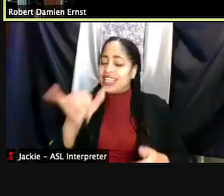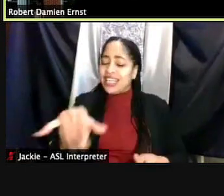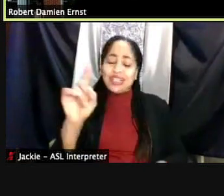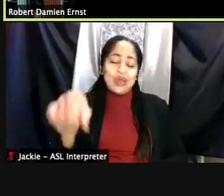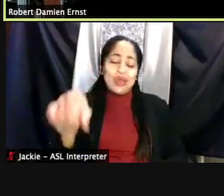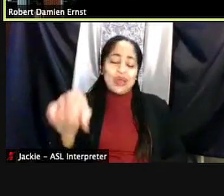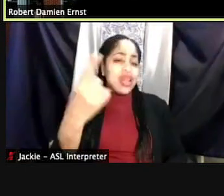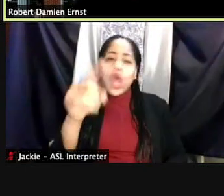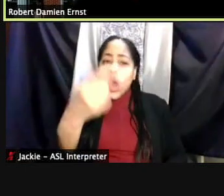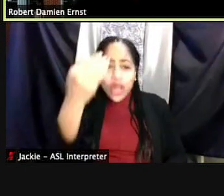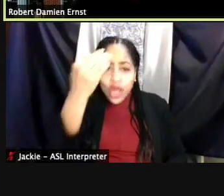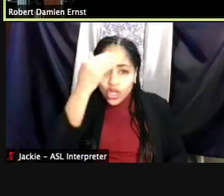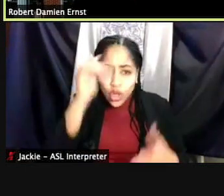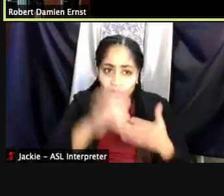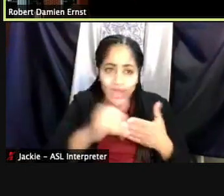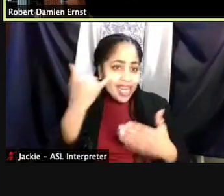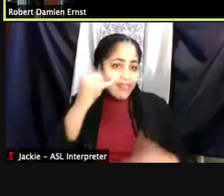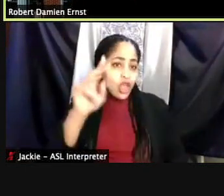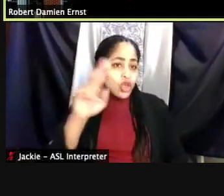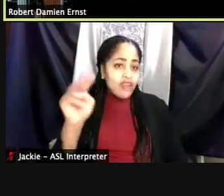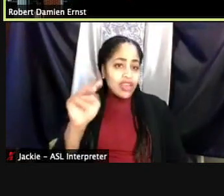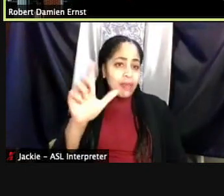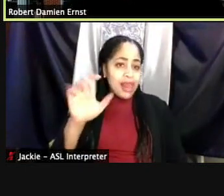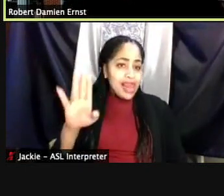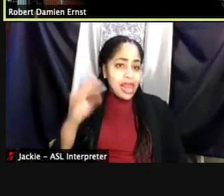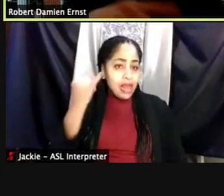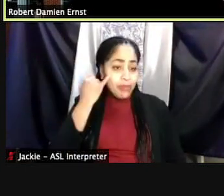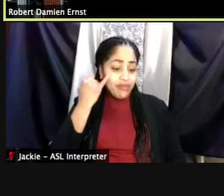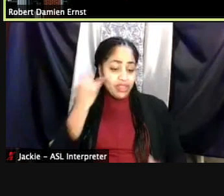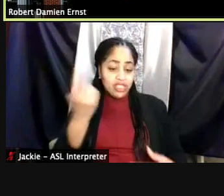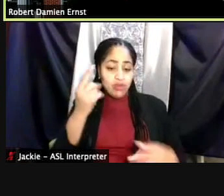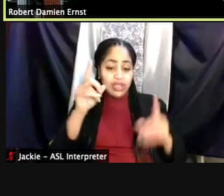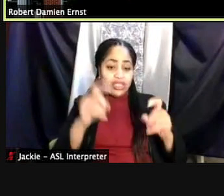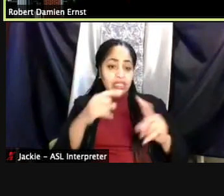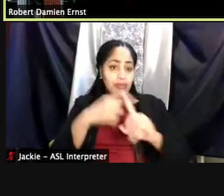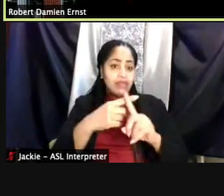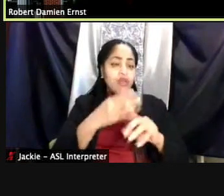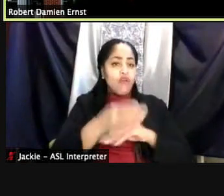It only knows that if it's a U of M lab, but if somebody tested positive perhaps over the break at home